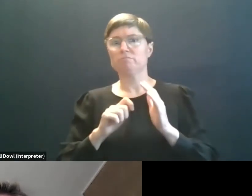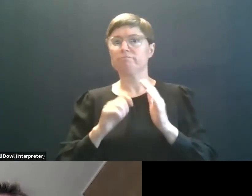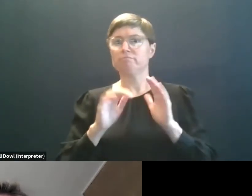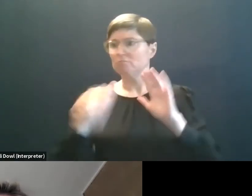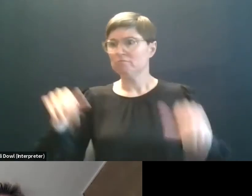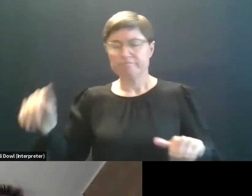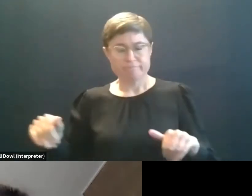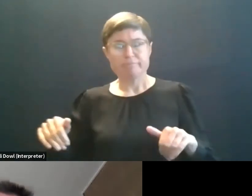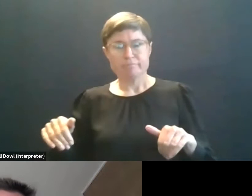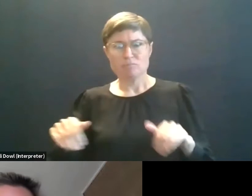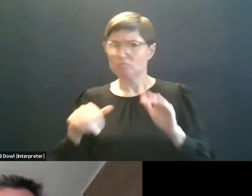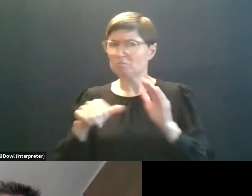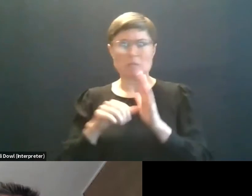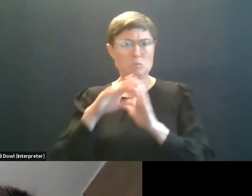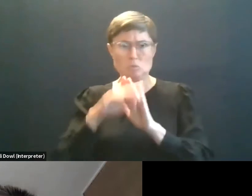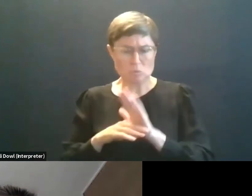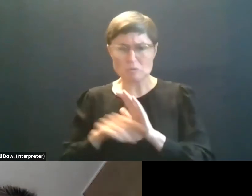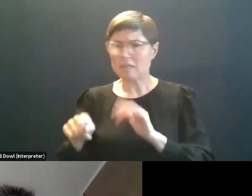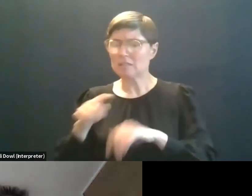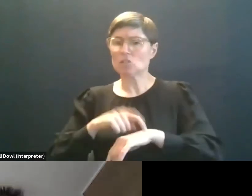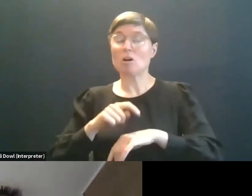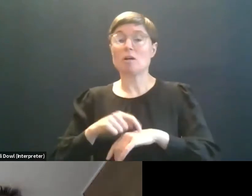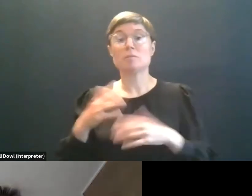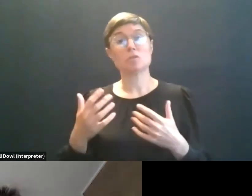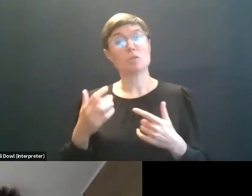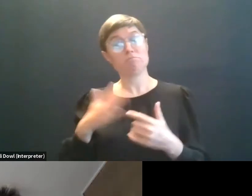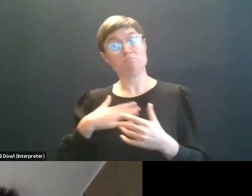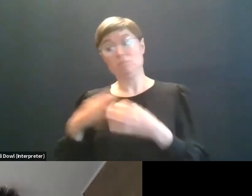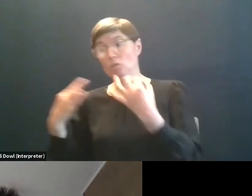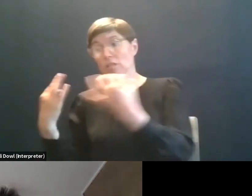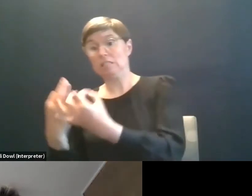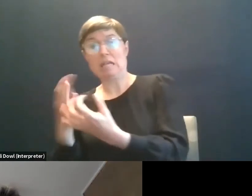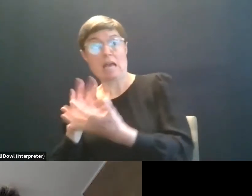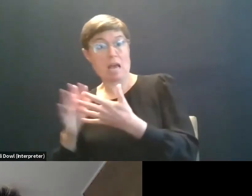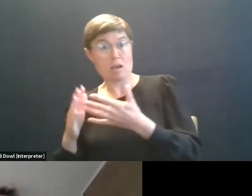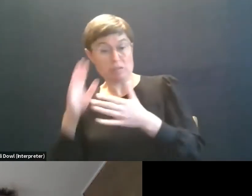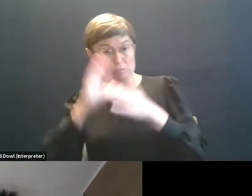sense of how we've experienced the year, of course we started with bushfires and Beyond